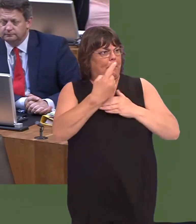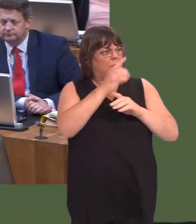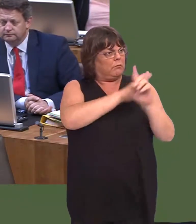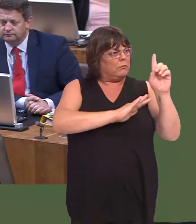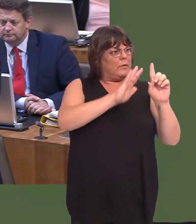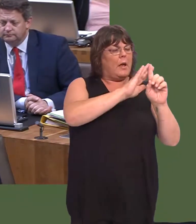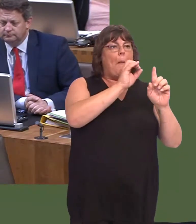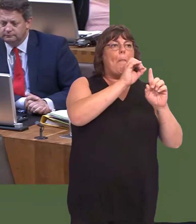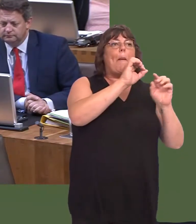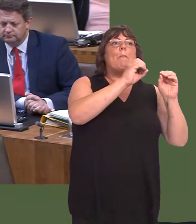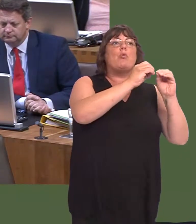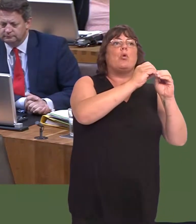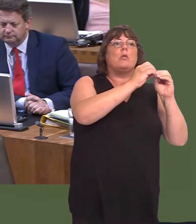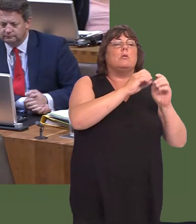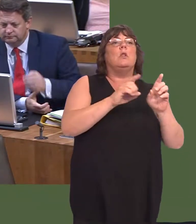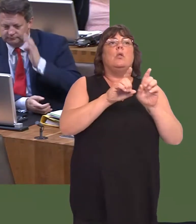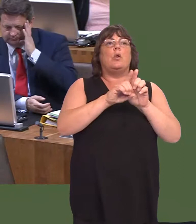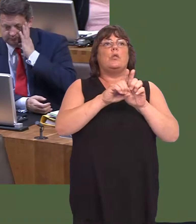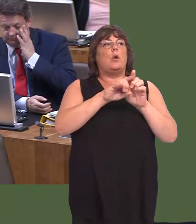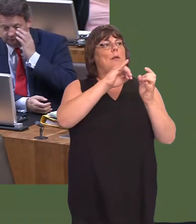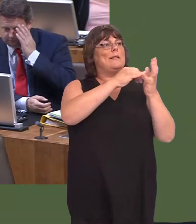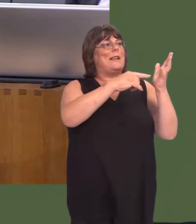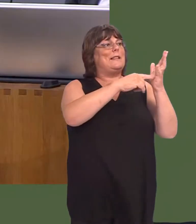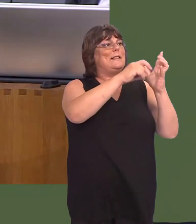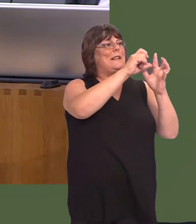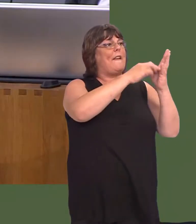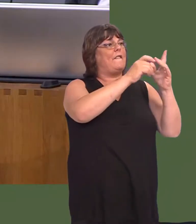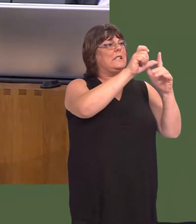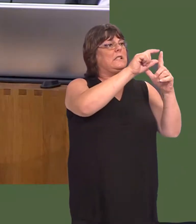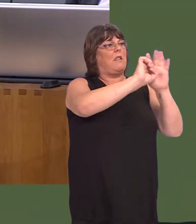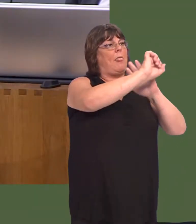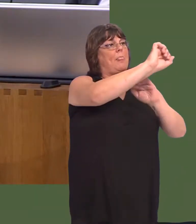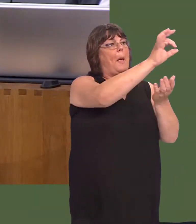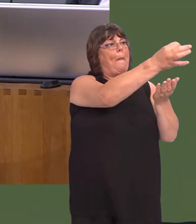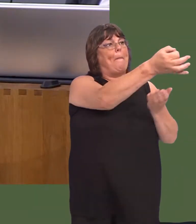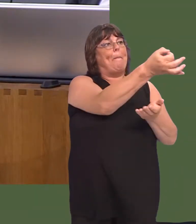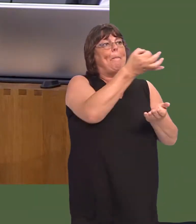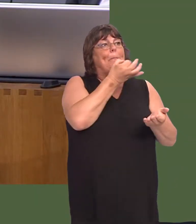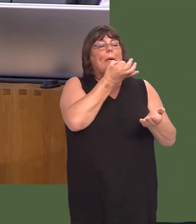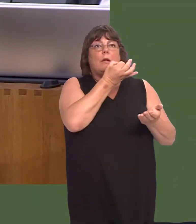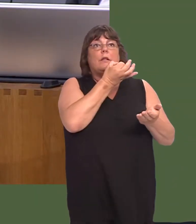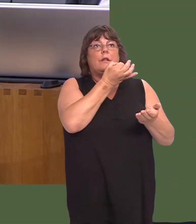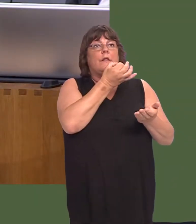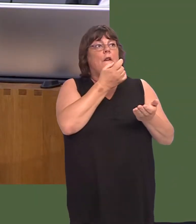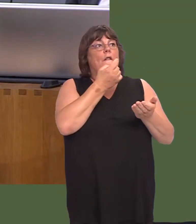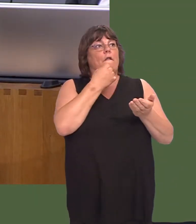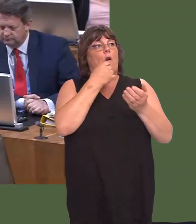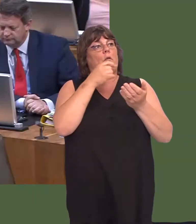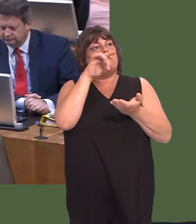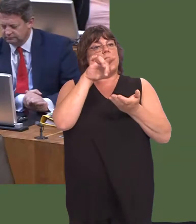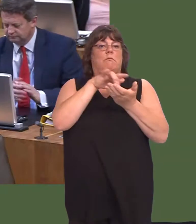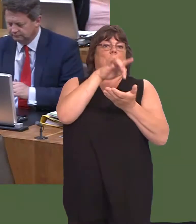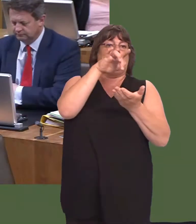Weíre also very supportive of the bid by St Davidís in terms of the UK city of culture